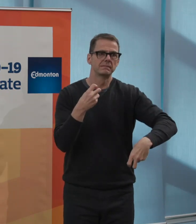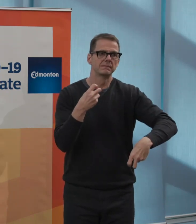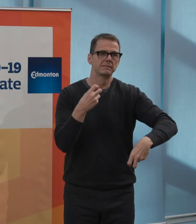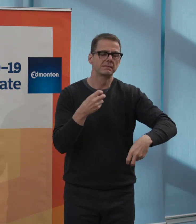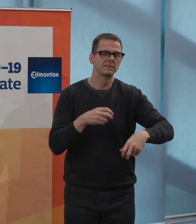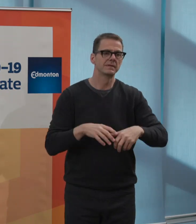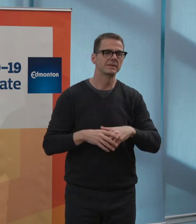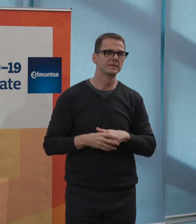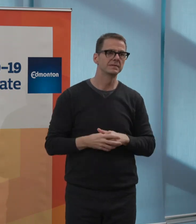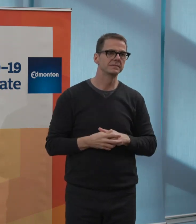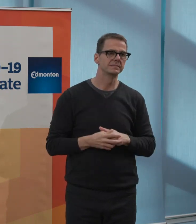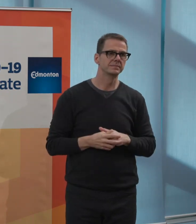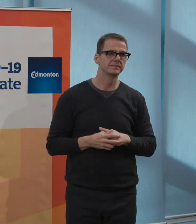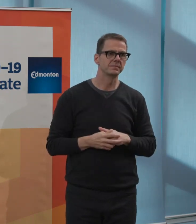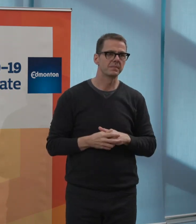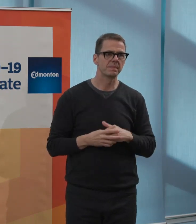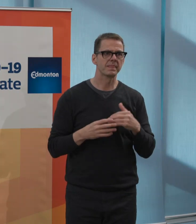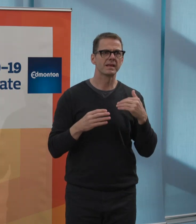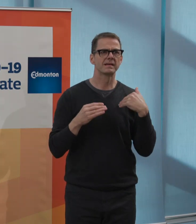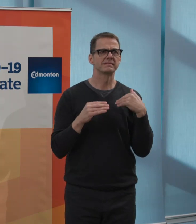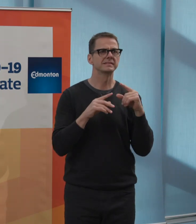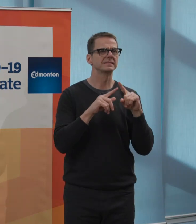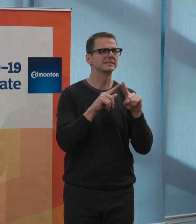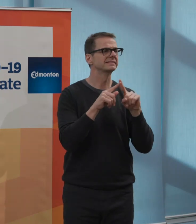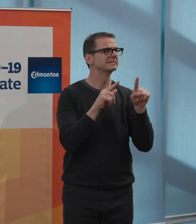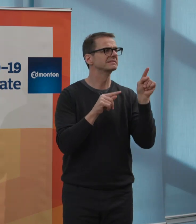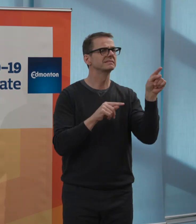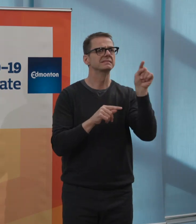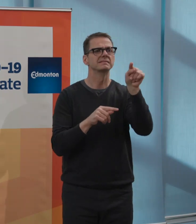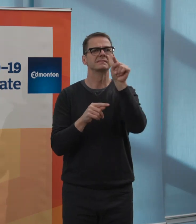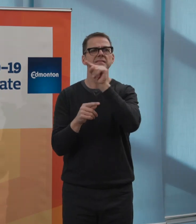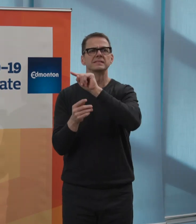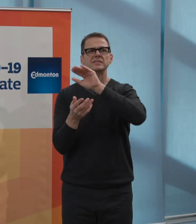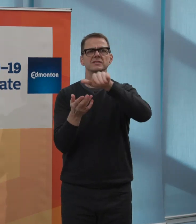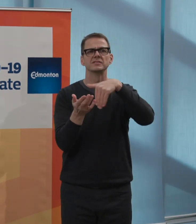ensure that our staff are eligible for assistance those other governments are